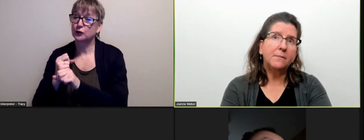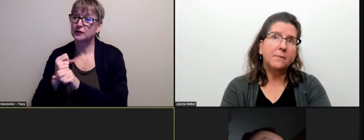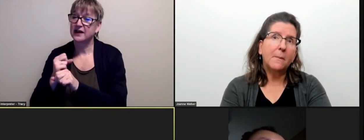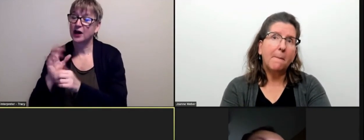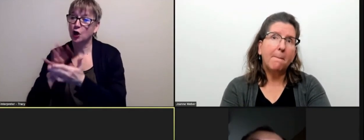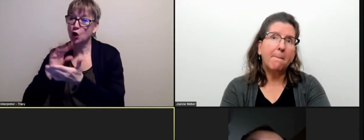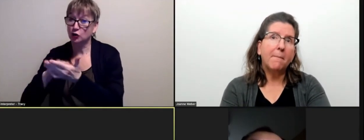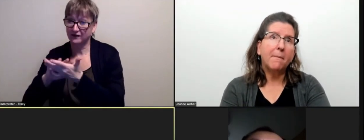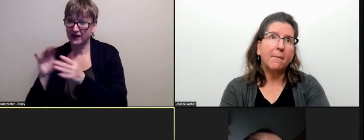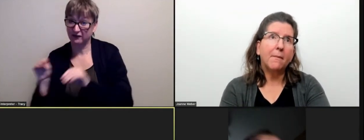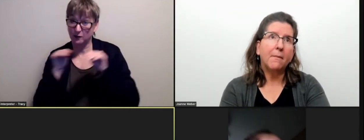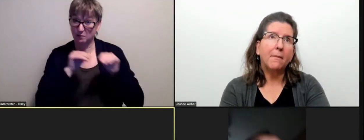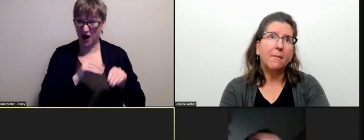Major: Yes, yes I think so.